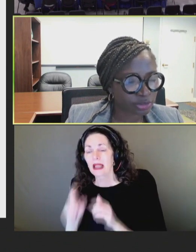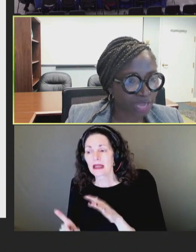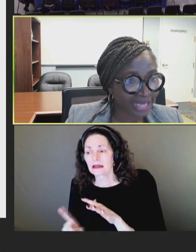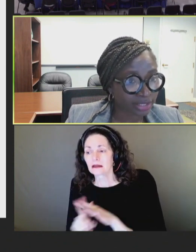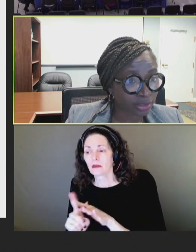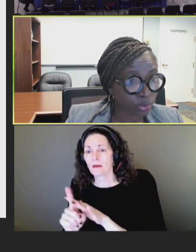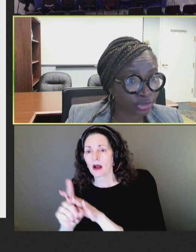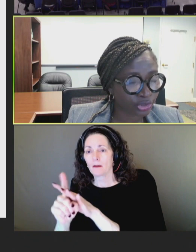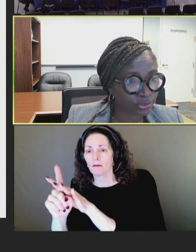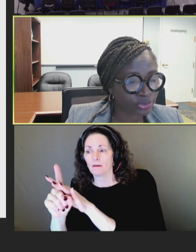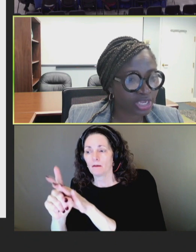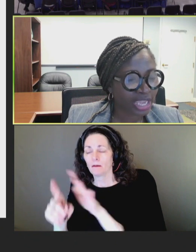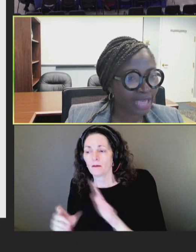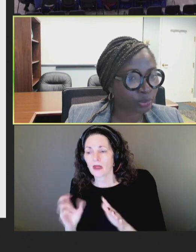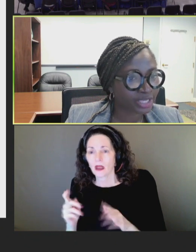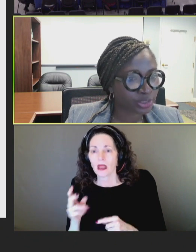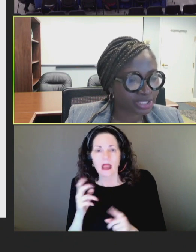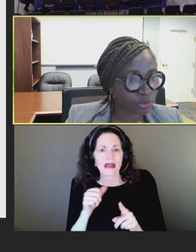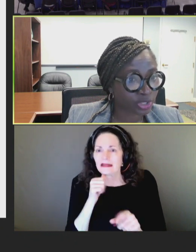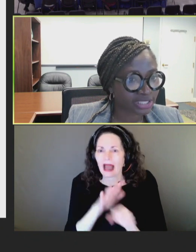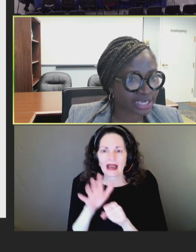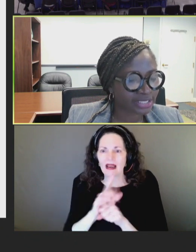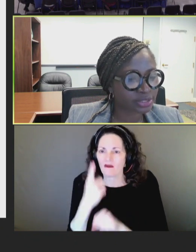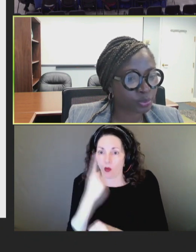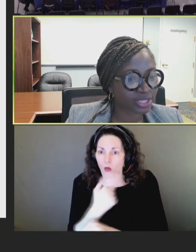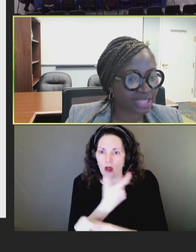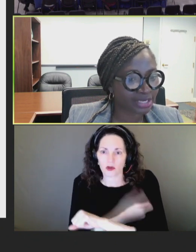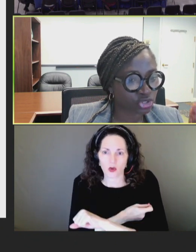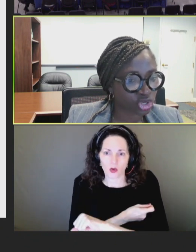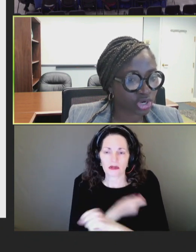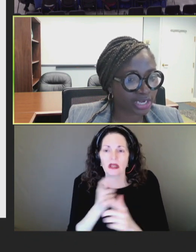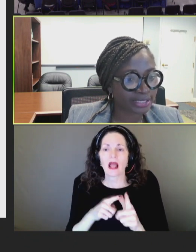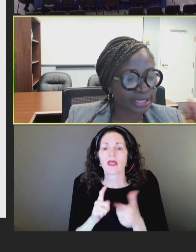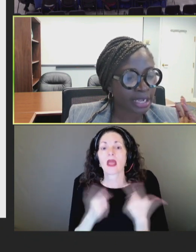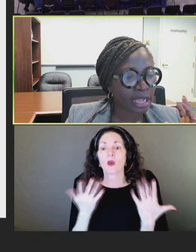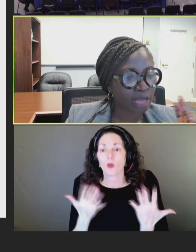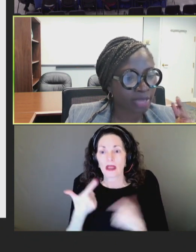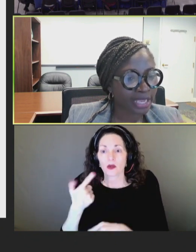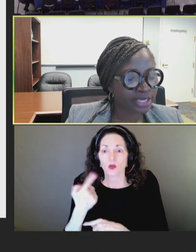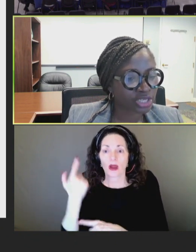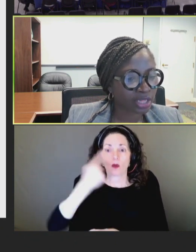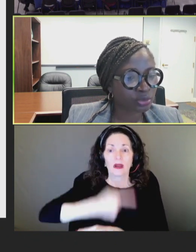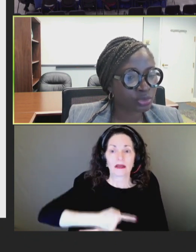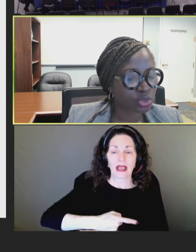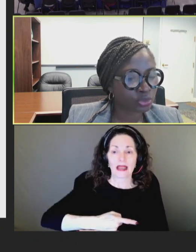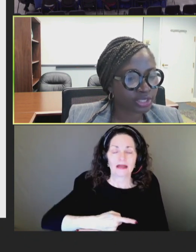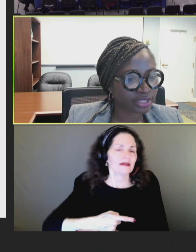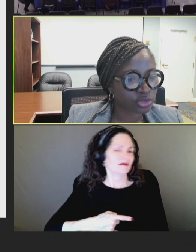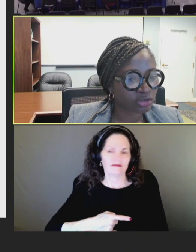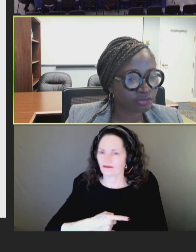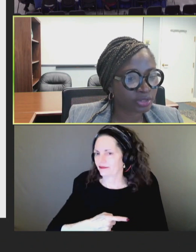to have the one dose and wait 21 days. We then started any child who's older than 12 months,